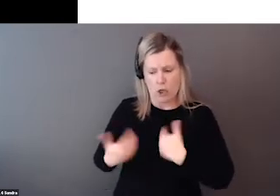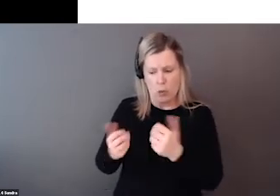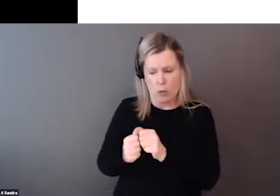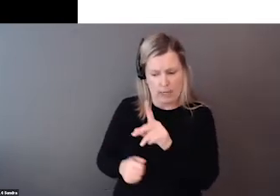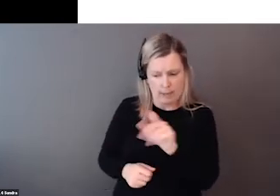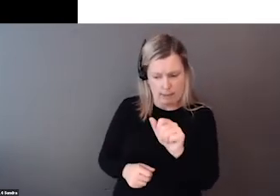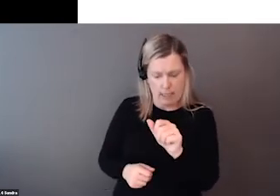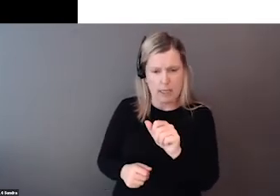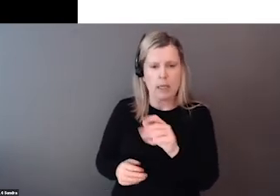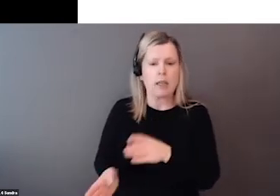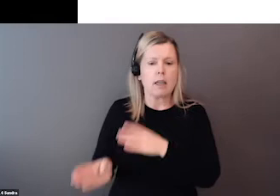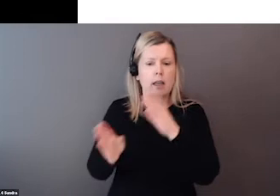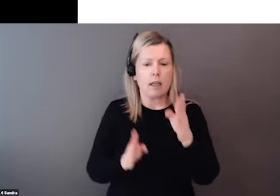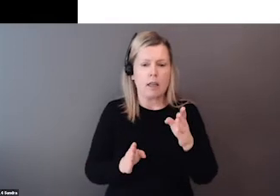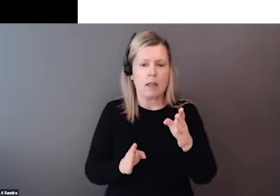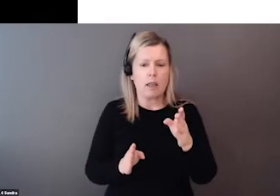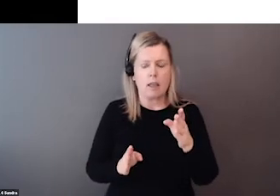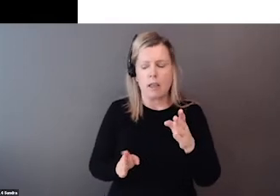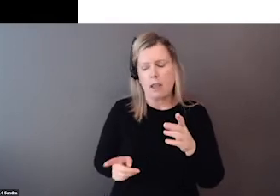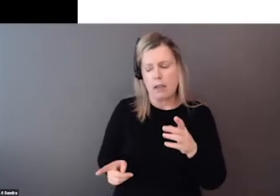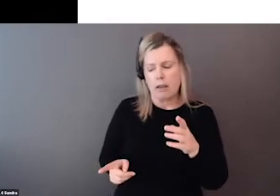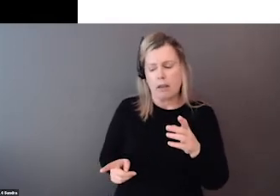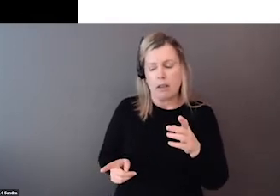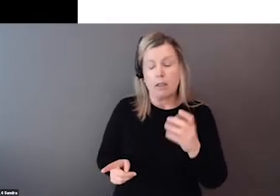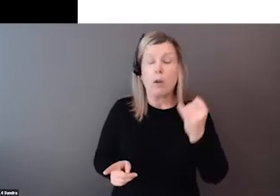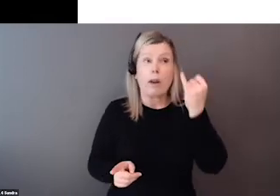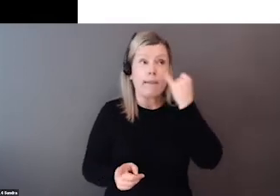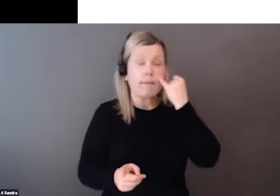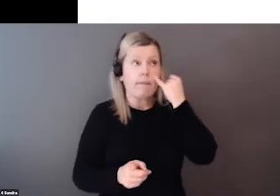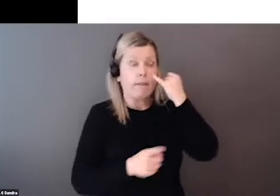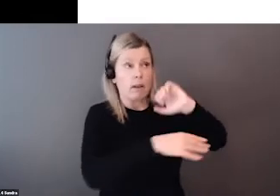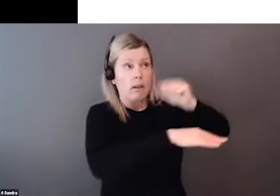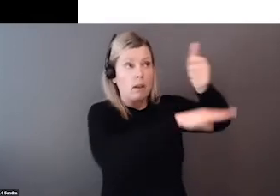and we really wanna examine how the implementation of workplace strategies that we've identified